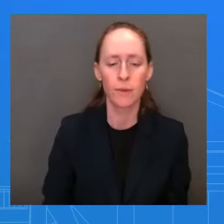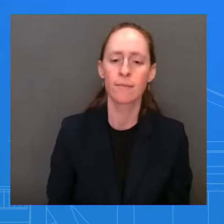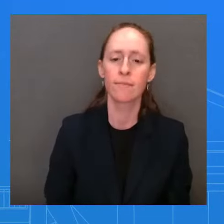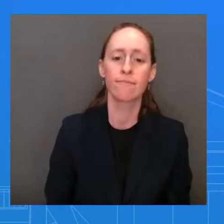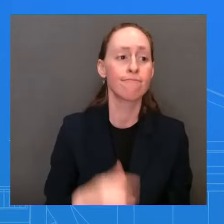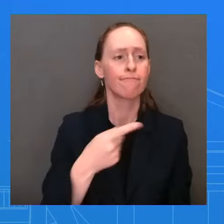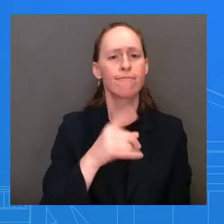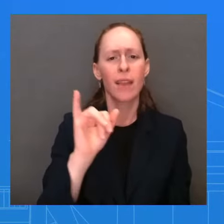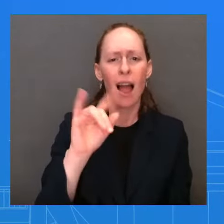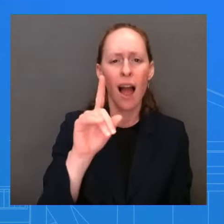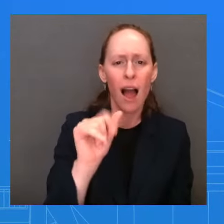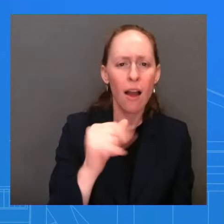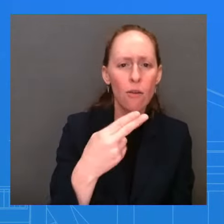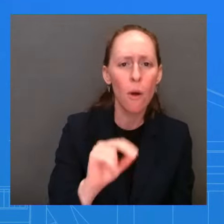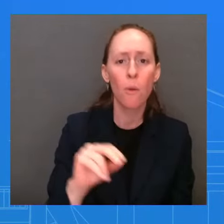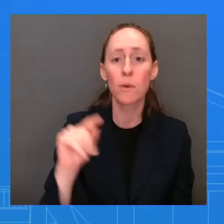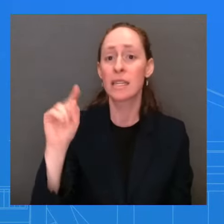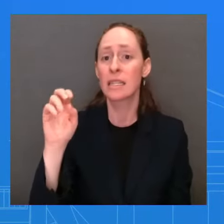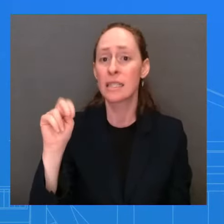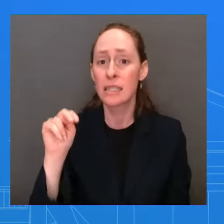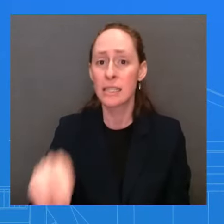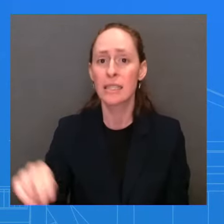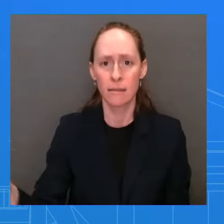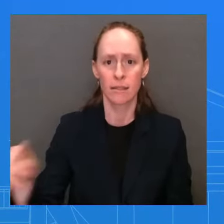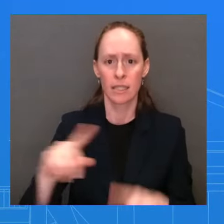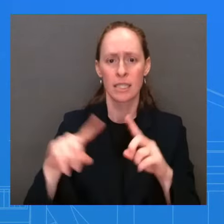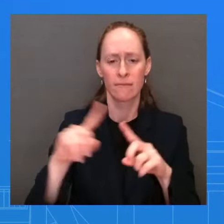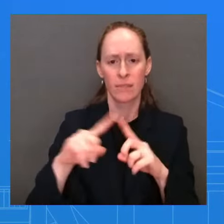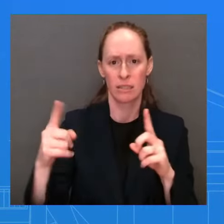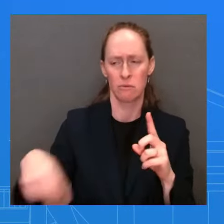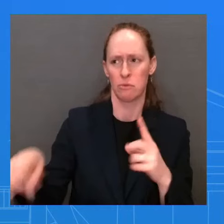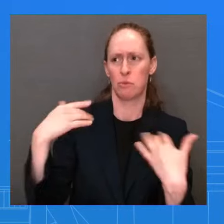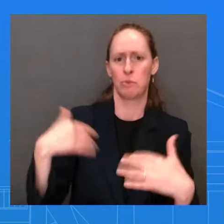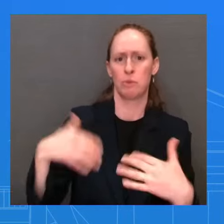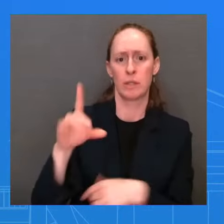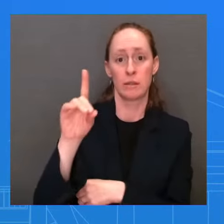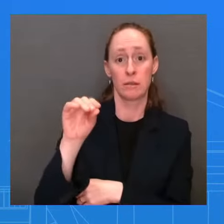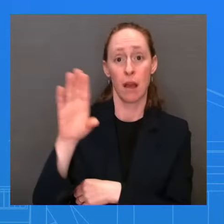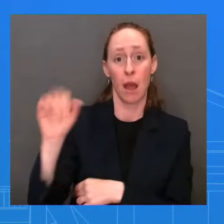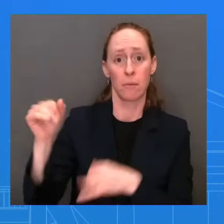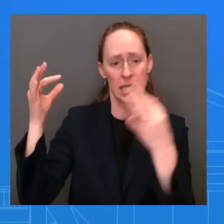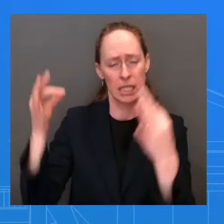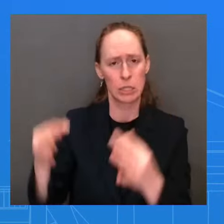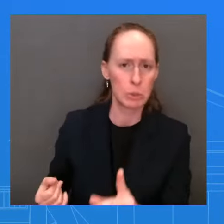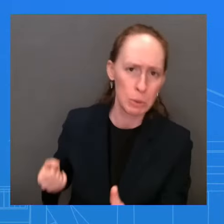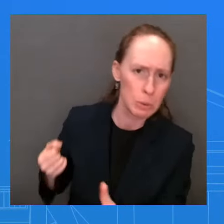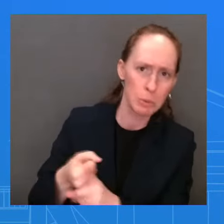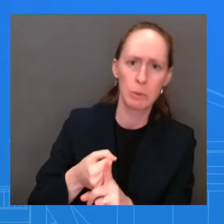And to the first openly LGBTQIA press secretary, we see you. Ms. Jean-Pierre: Thank you.